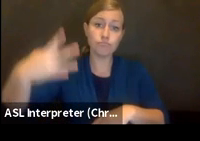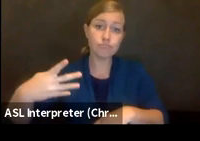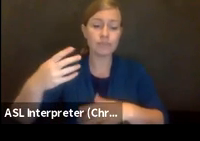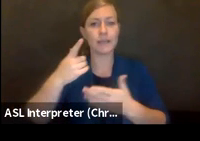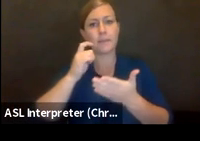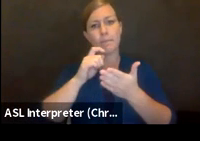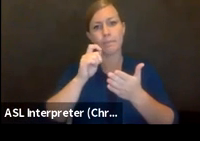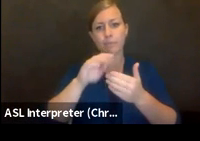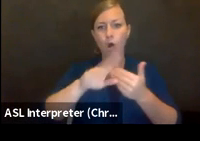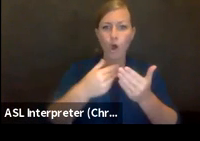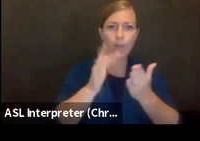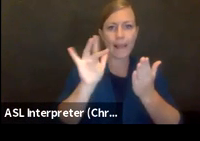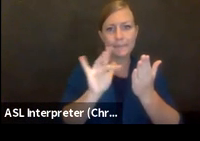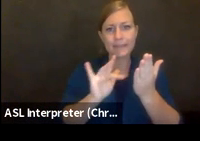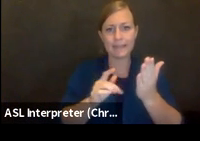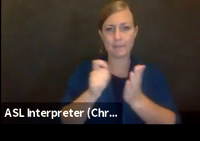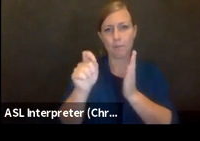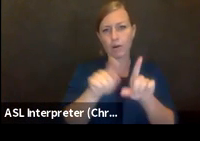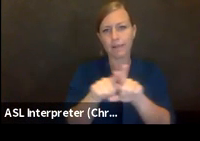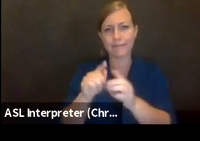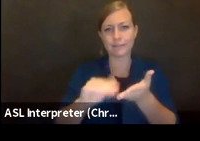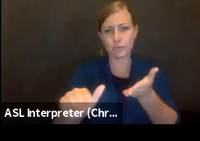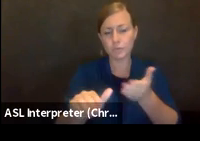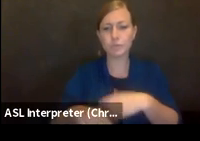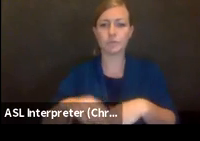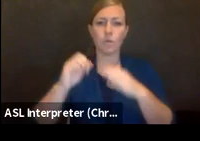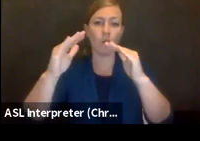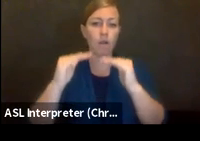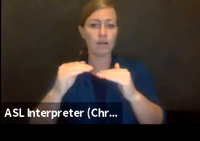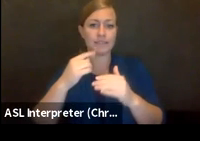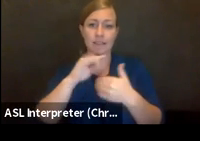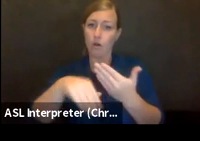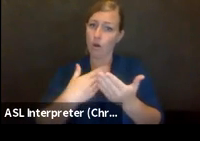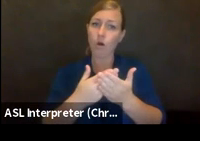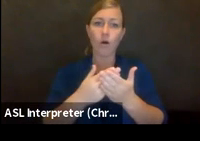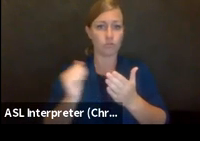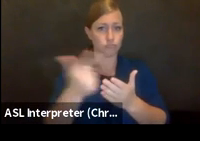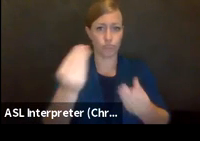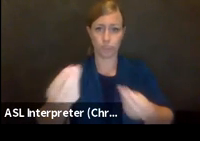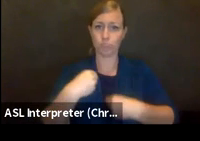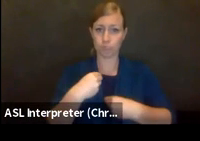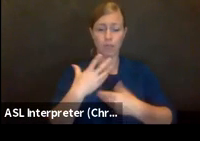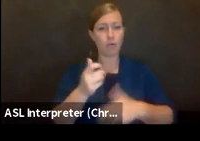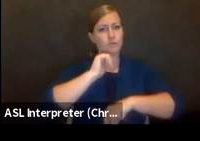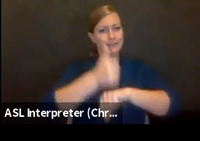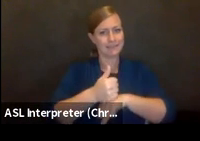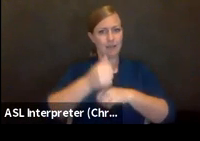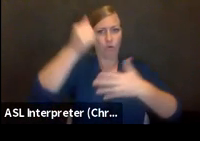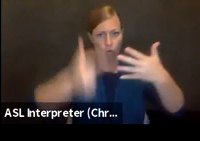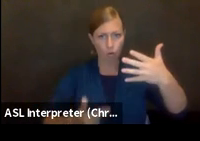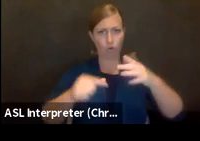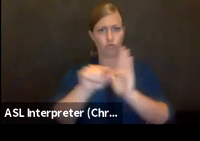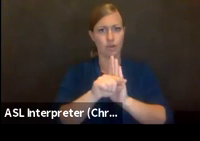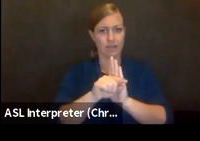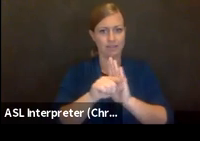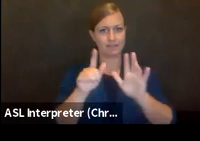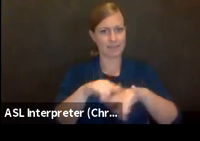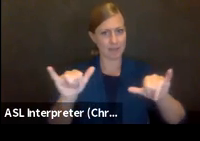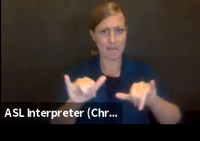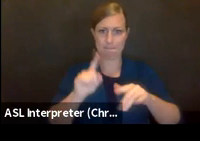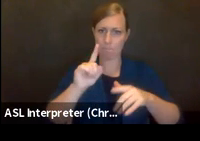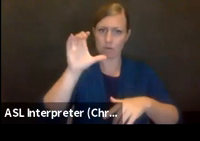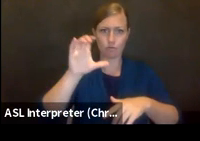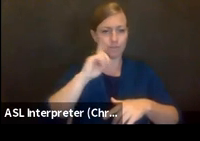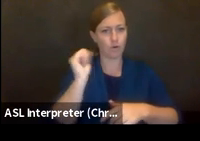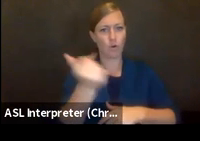ESD 189 - Amy Colburn: And you can set all grades. So if it was something to check in and all the kids did it I could say I want to set all of the grades for this assignment to 100 and it will just default them all to that grade.